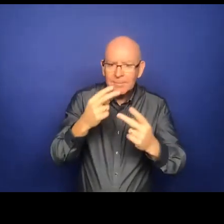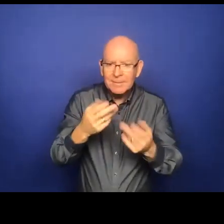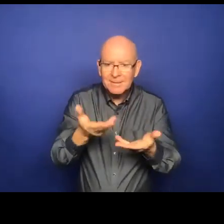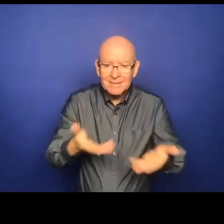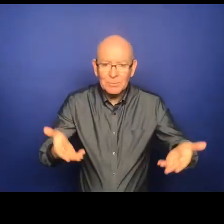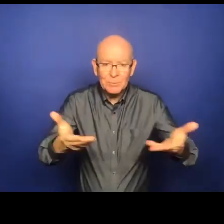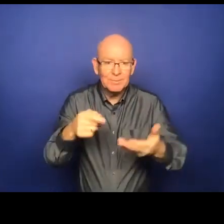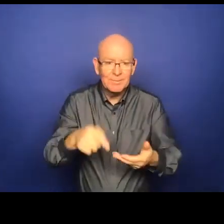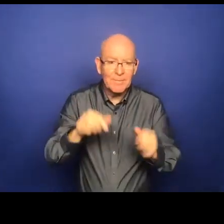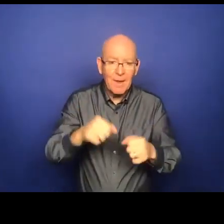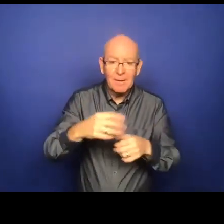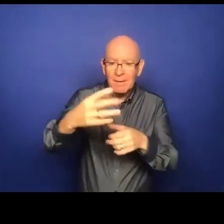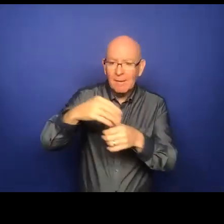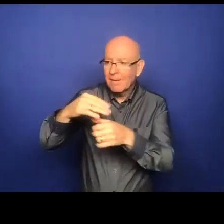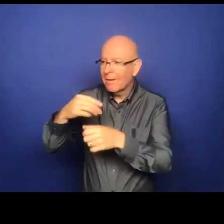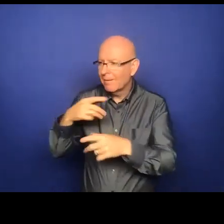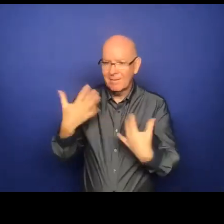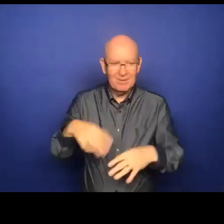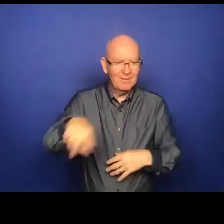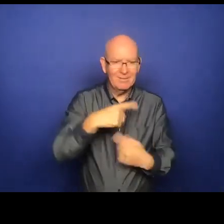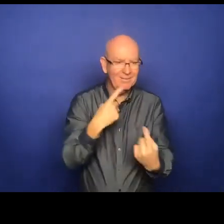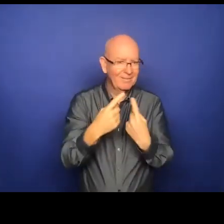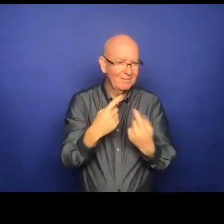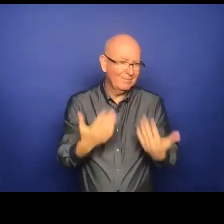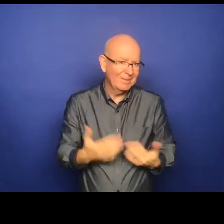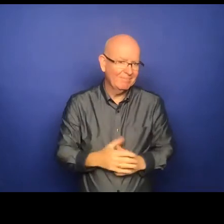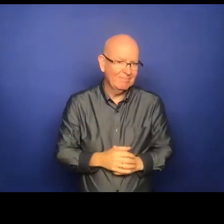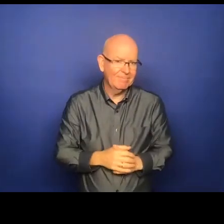you very much. Definitely this is the